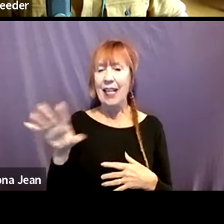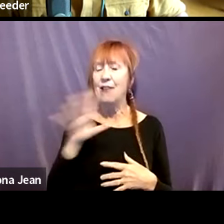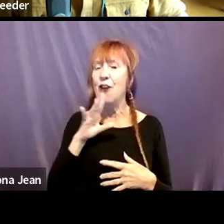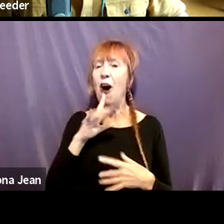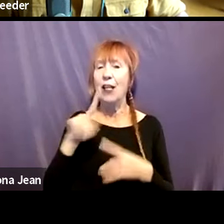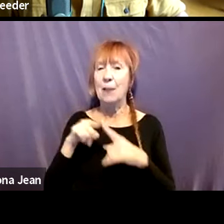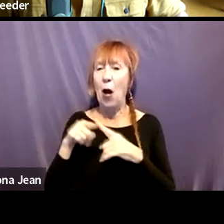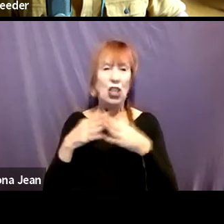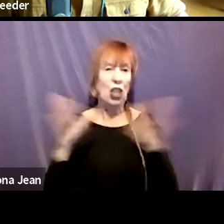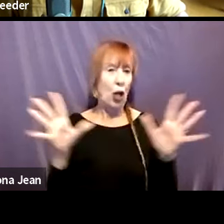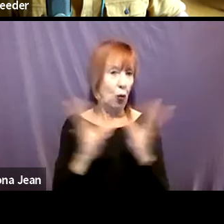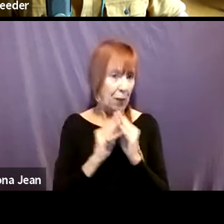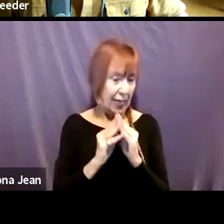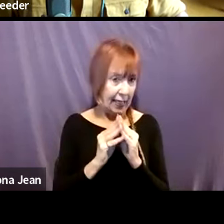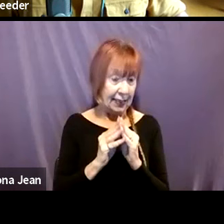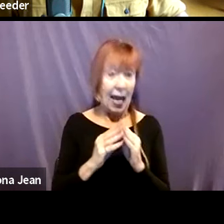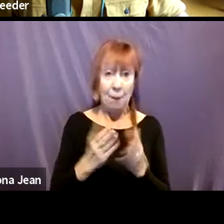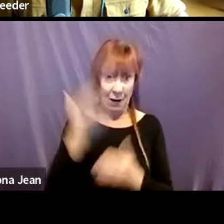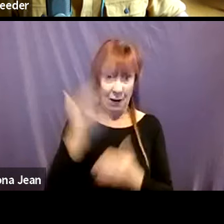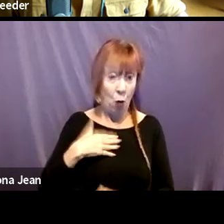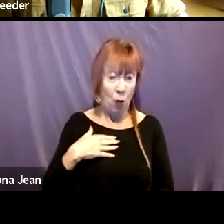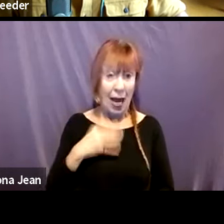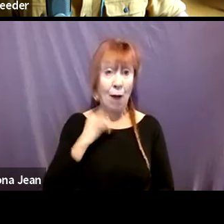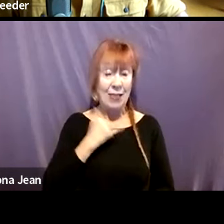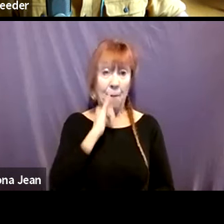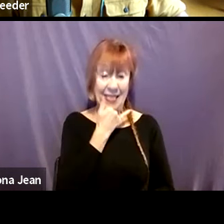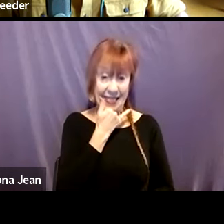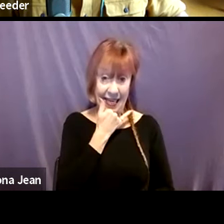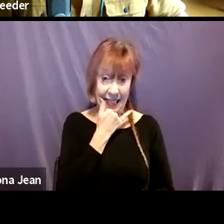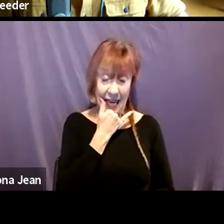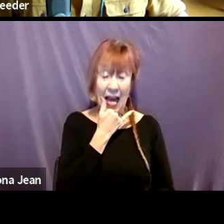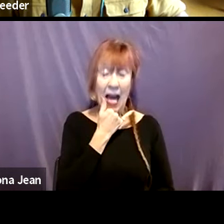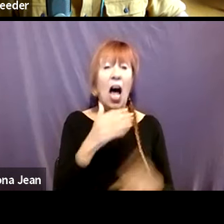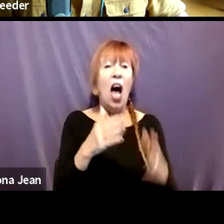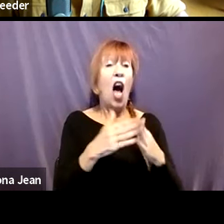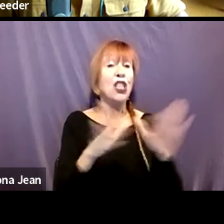was I would turn general meeting into pitch meetings myself,